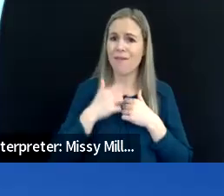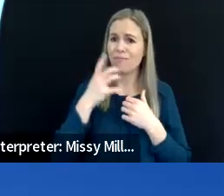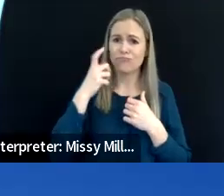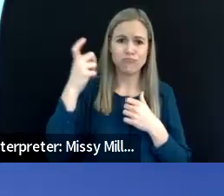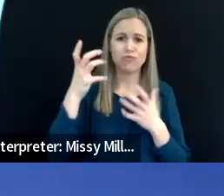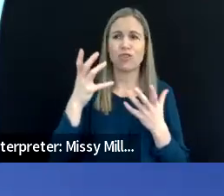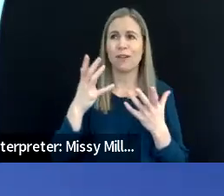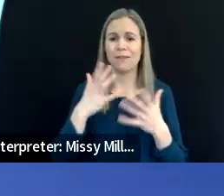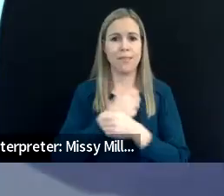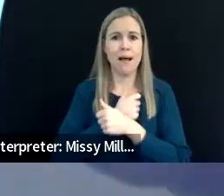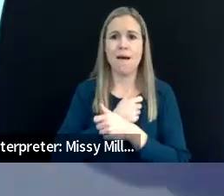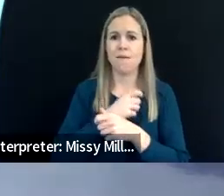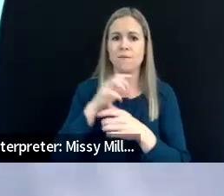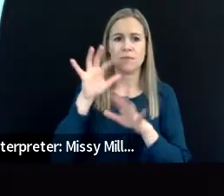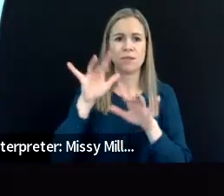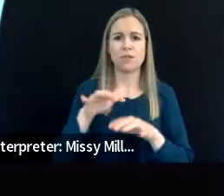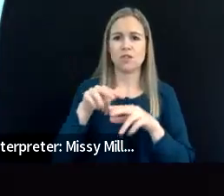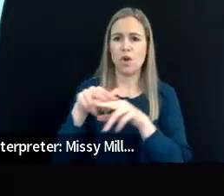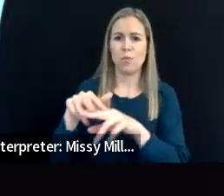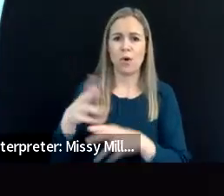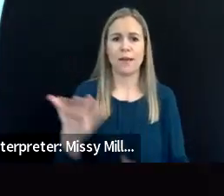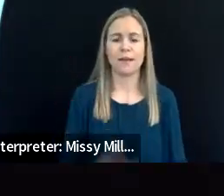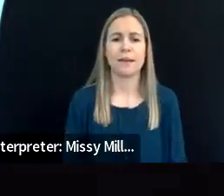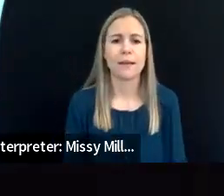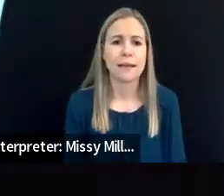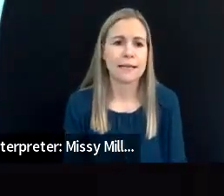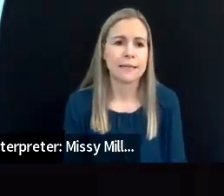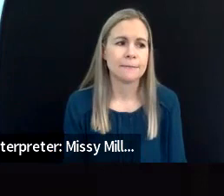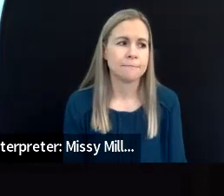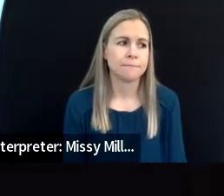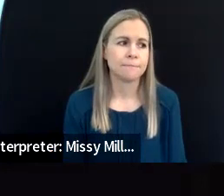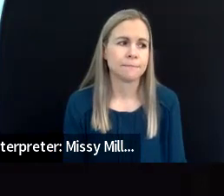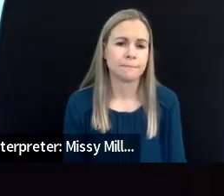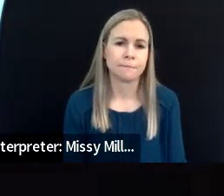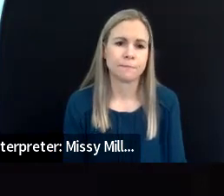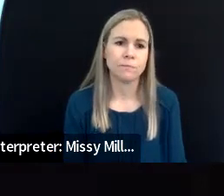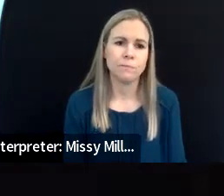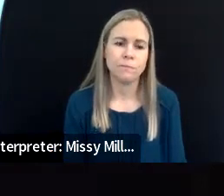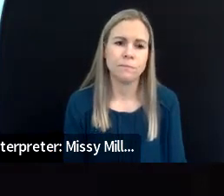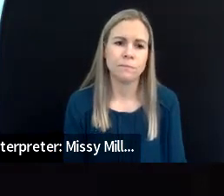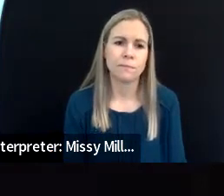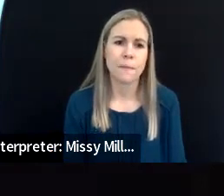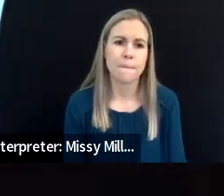Snowboarding is my true love.